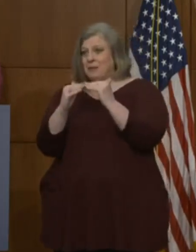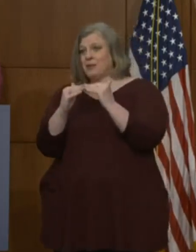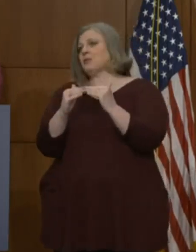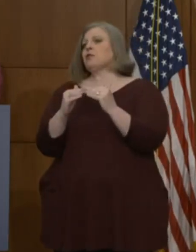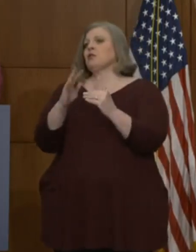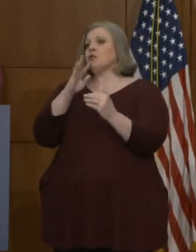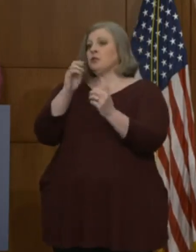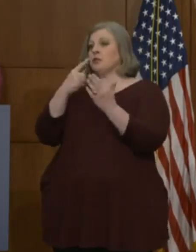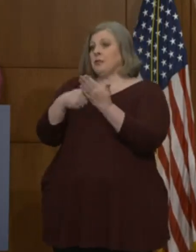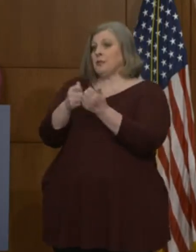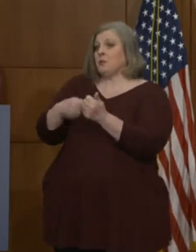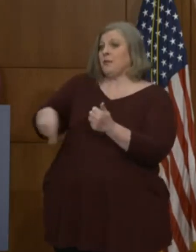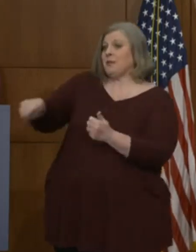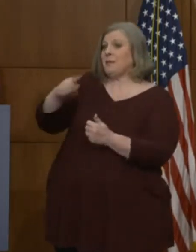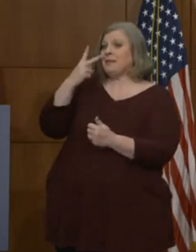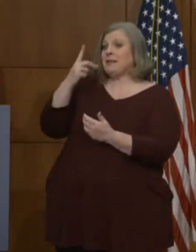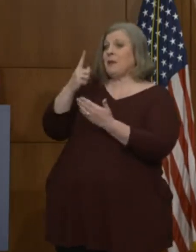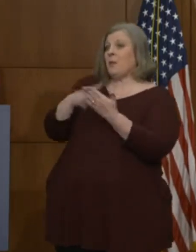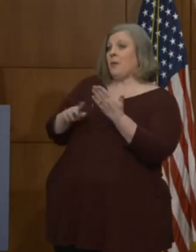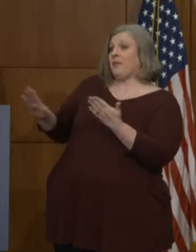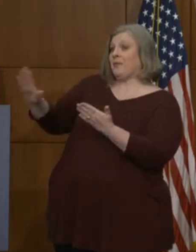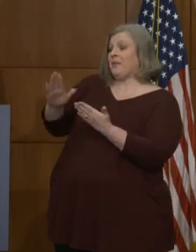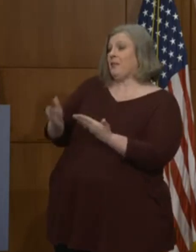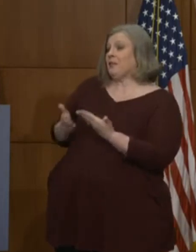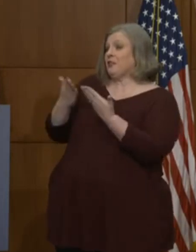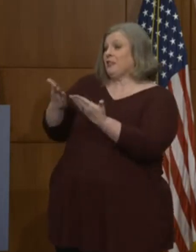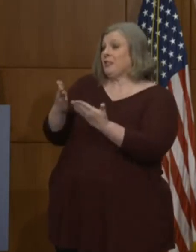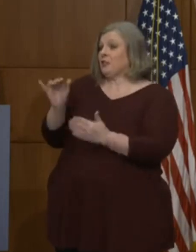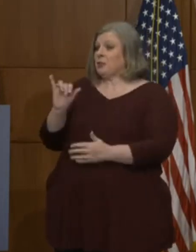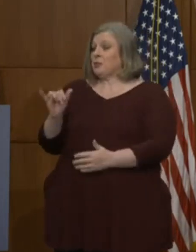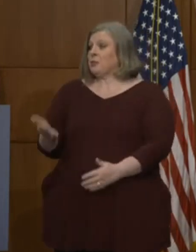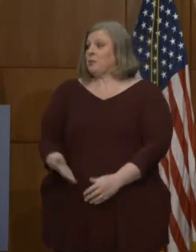VIRUS. HAVE YOU NOTICED FOR THE US PEOPLE WORKING IN YOUR US PEOPLE WORKING IN YOUR REACHING OUT TO YOUR PUBLIC